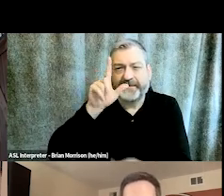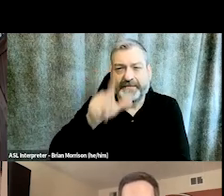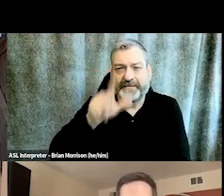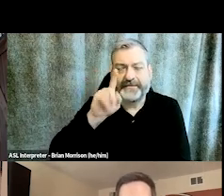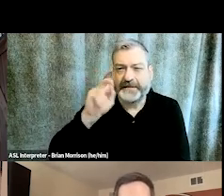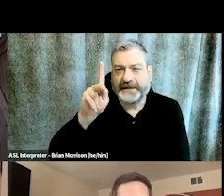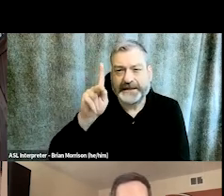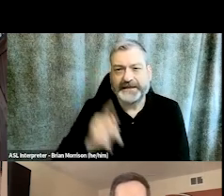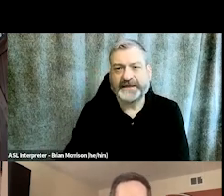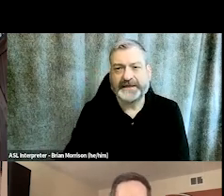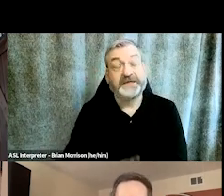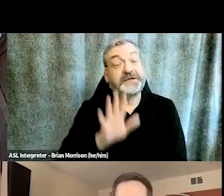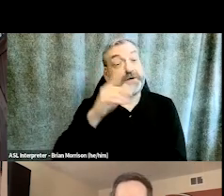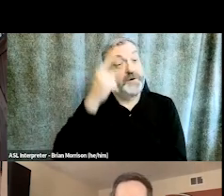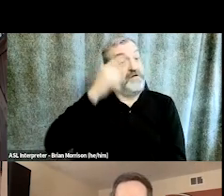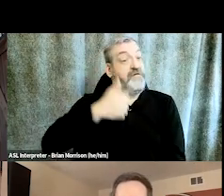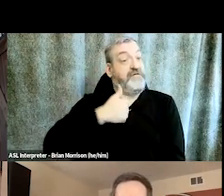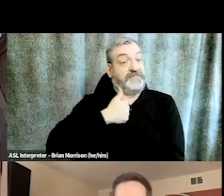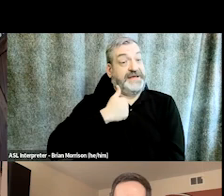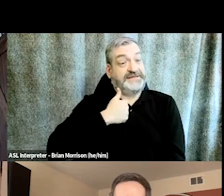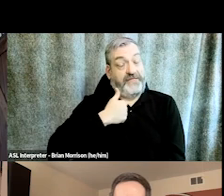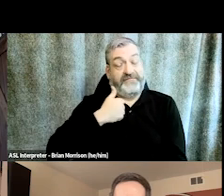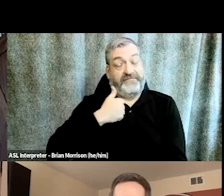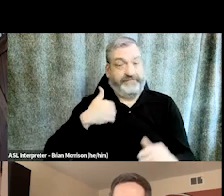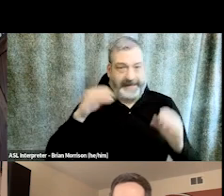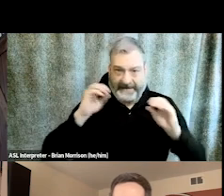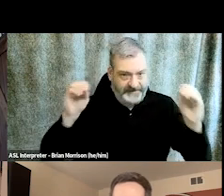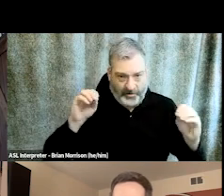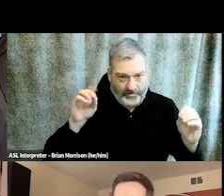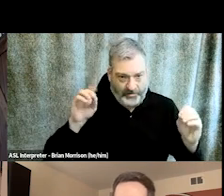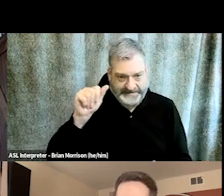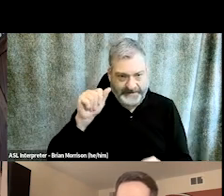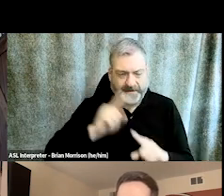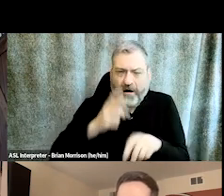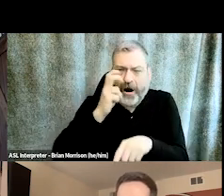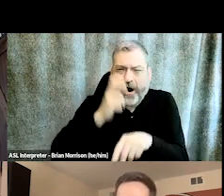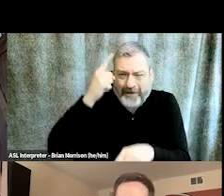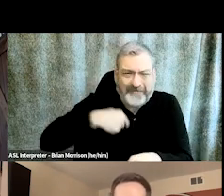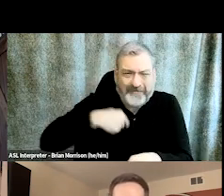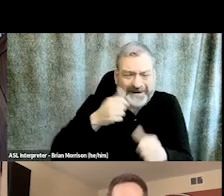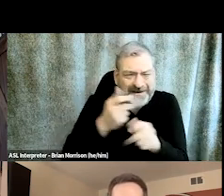disabilities, it's hard for me to figure out where I have to go next because